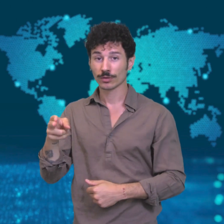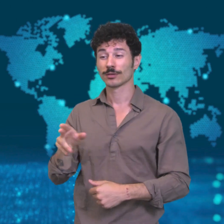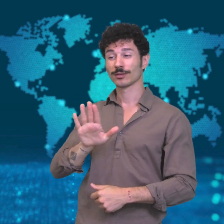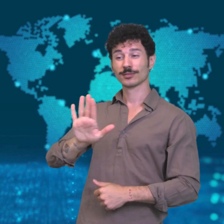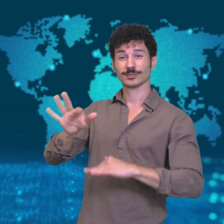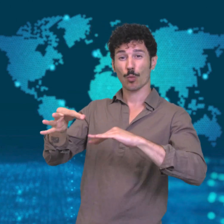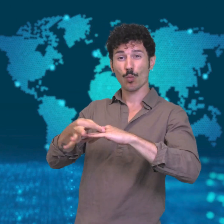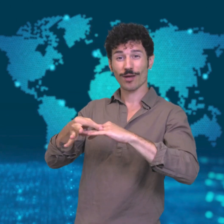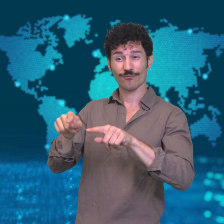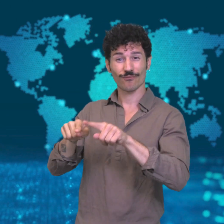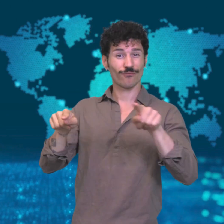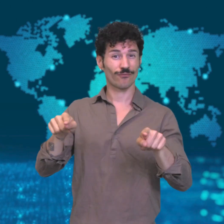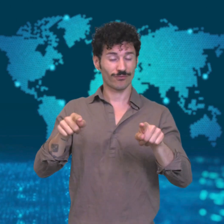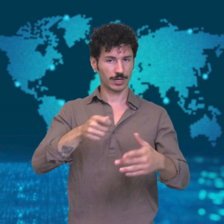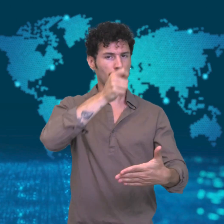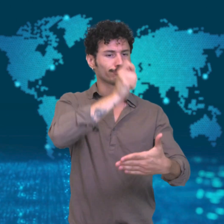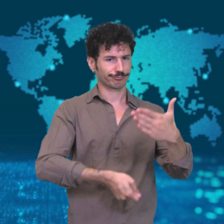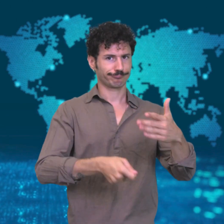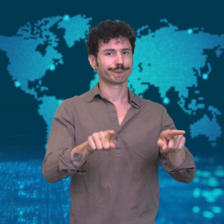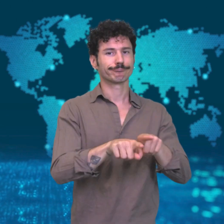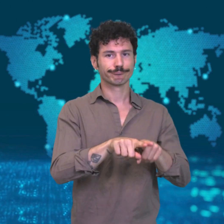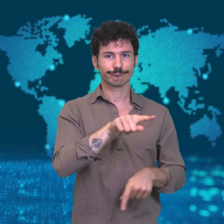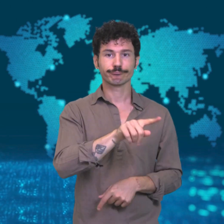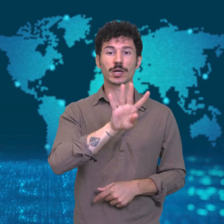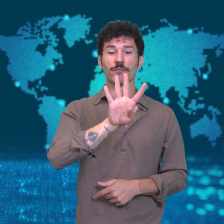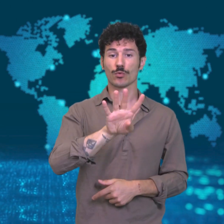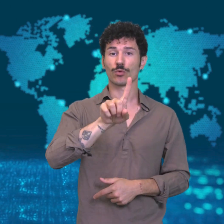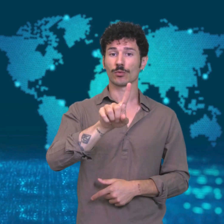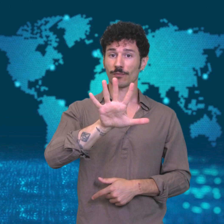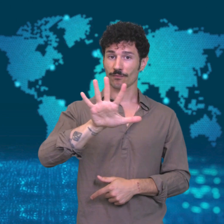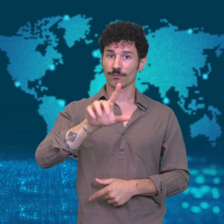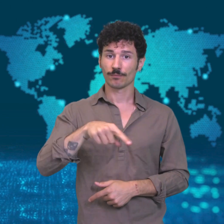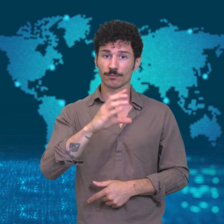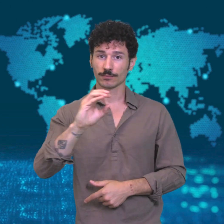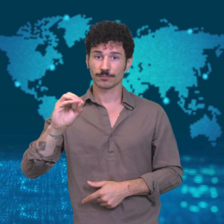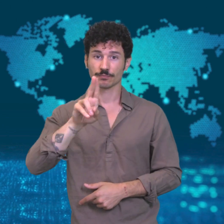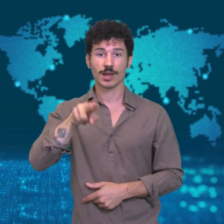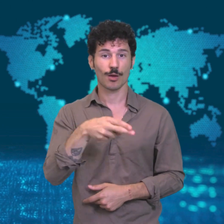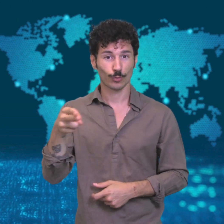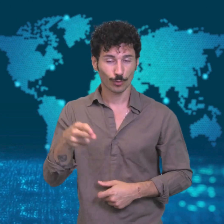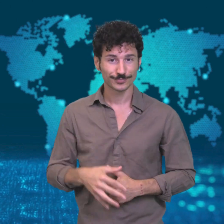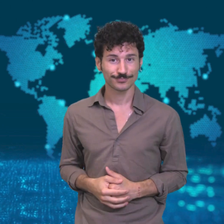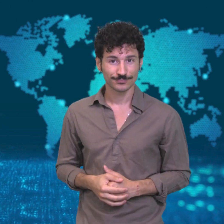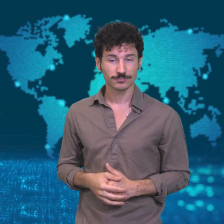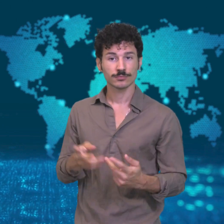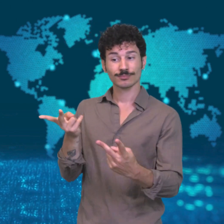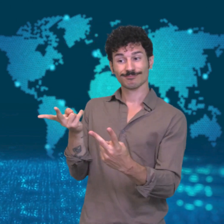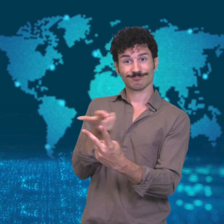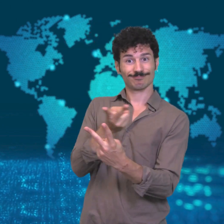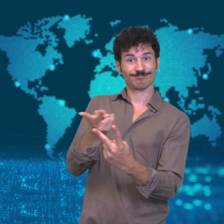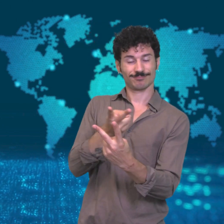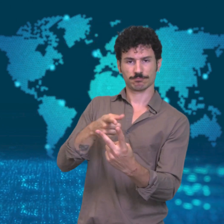His wife, Penelope, was also given a 415,000 euro fine.